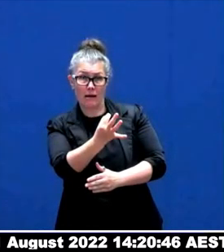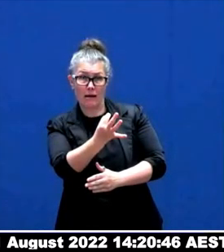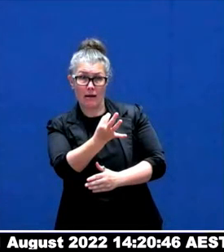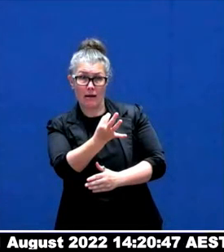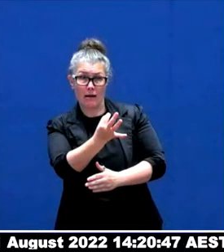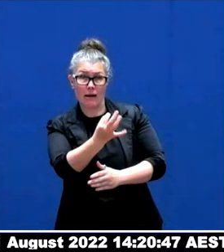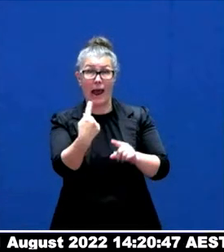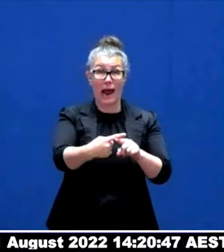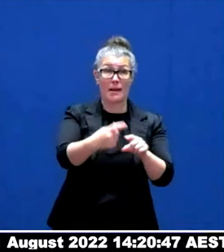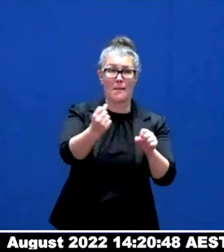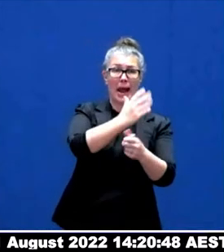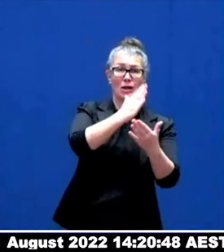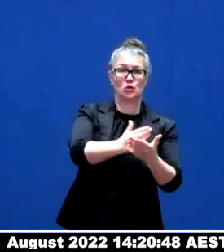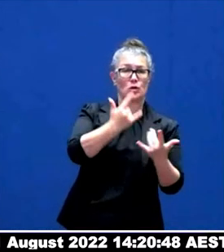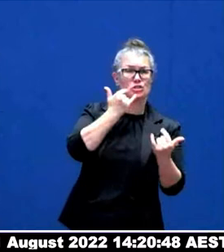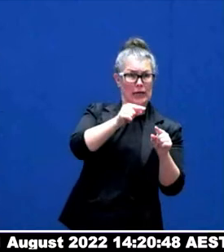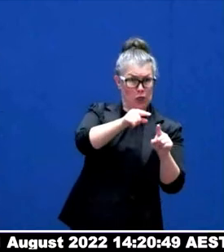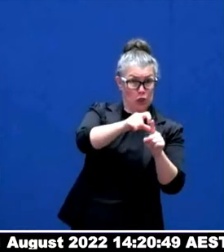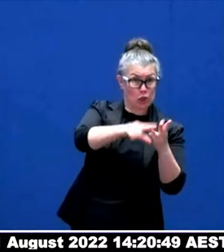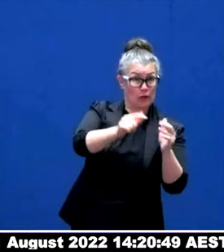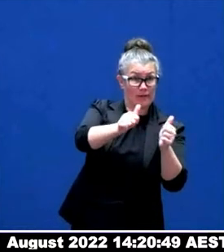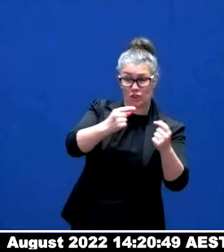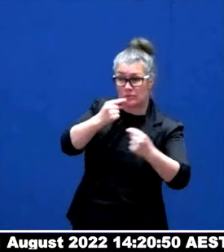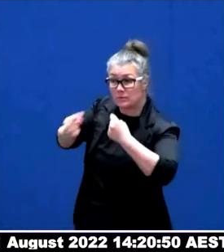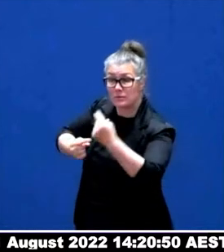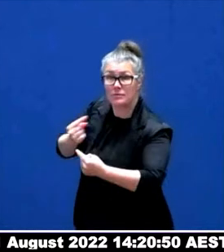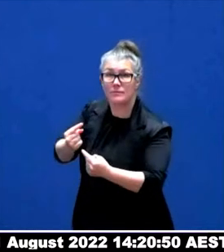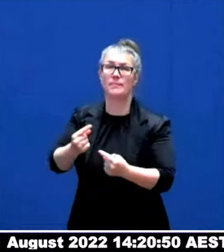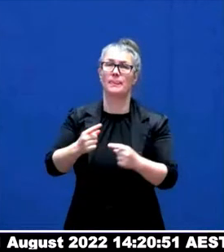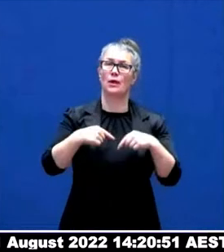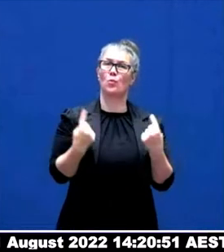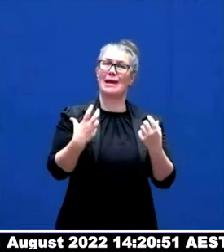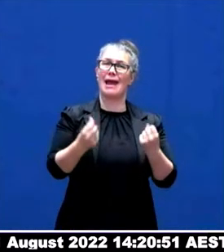We would ask that question in our check-in conversations with participants.